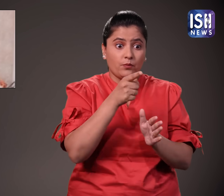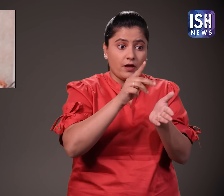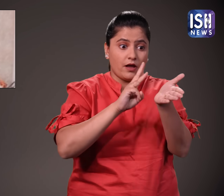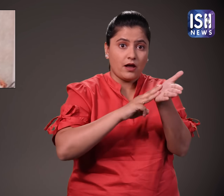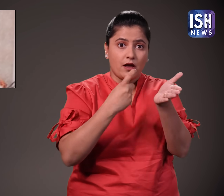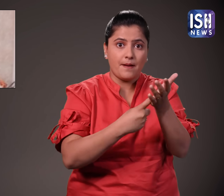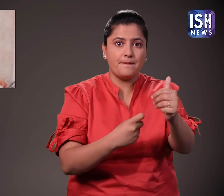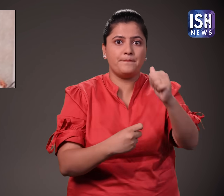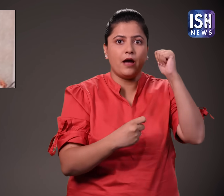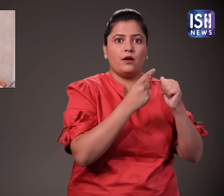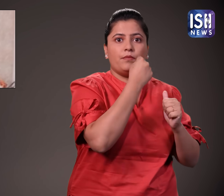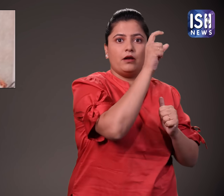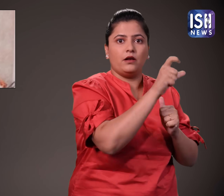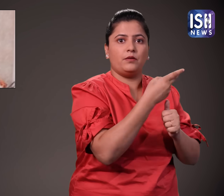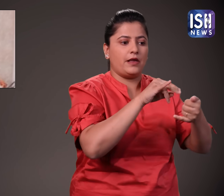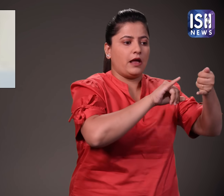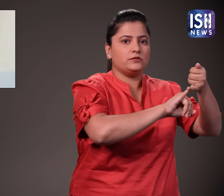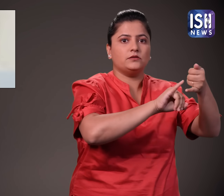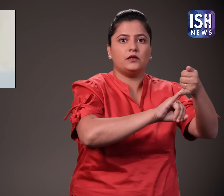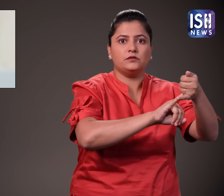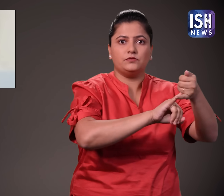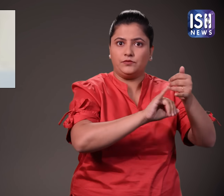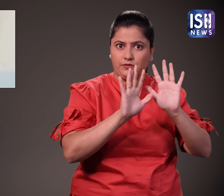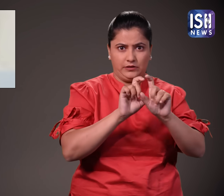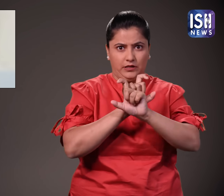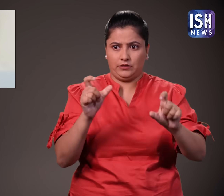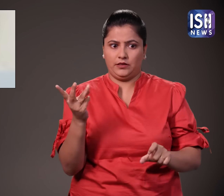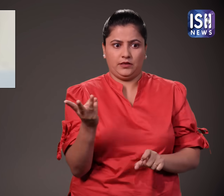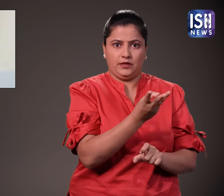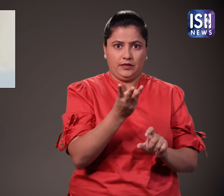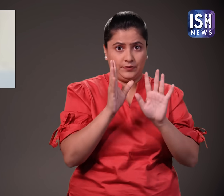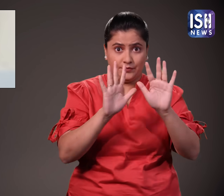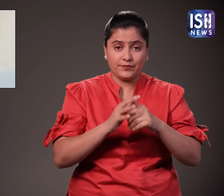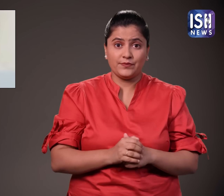Muskan's boyfriend is Sahil Shukla. These 3 people are involved in the incident.